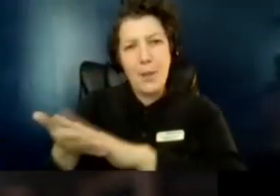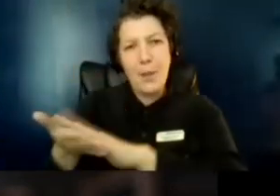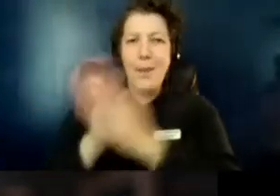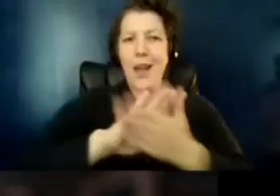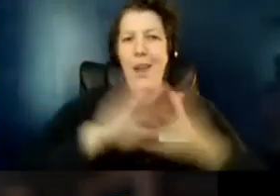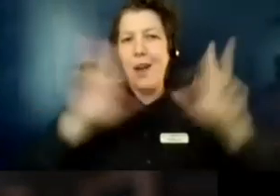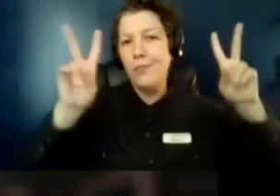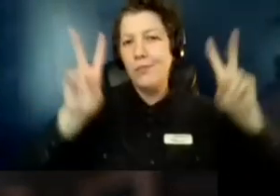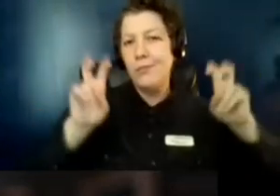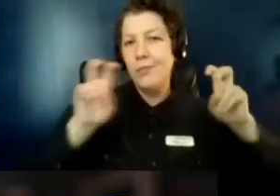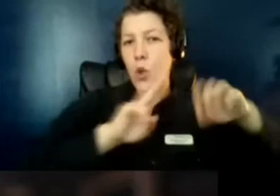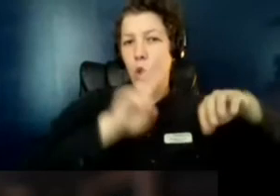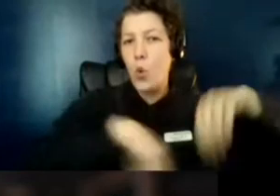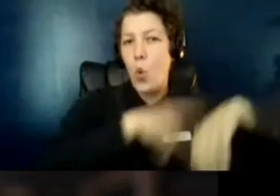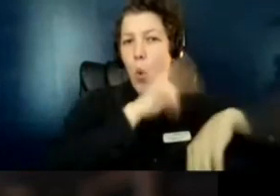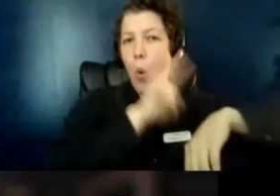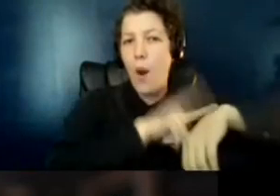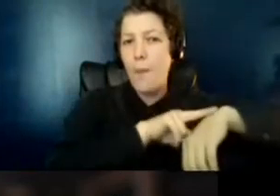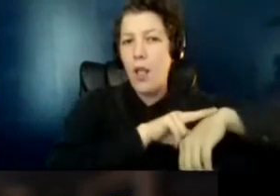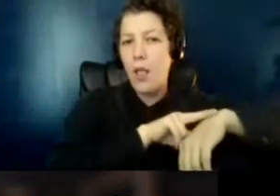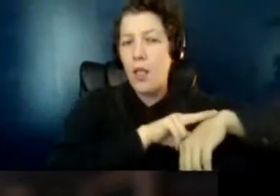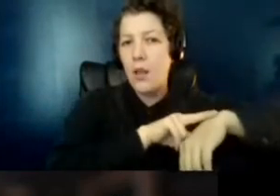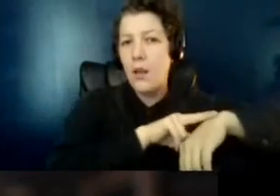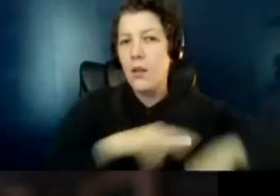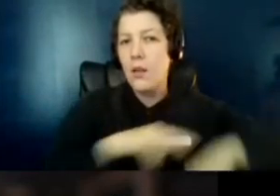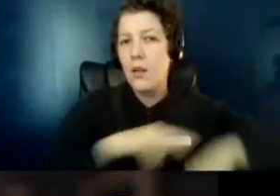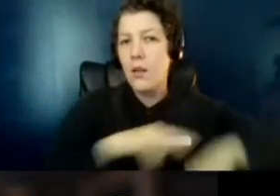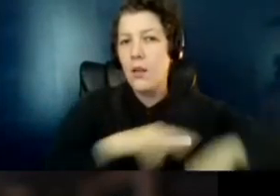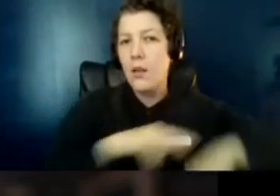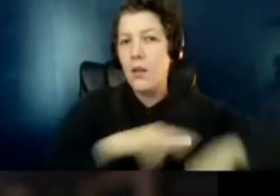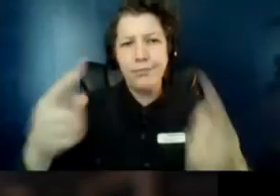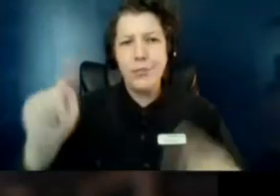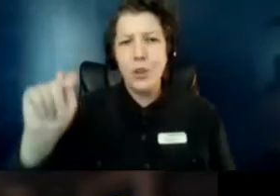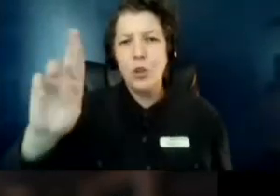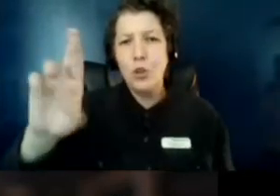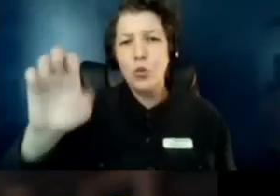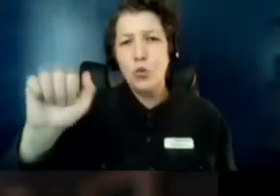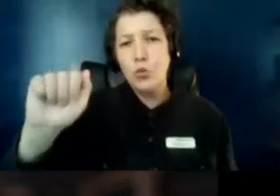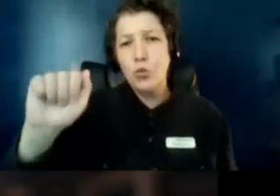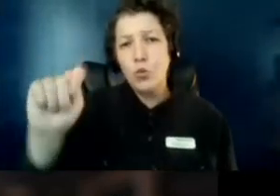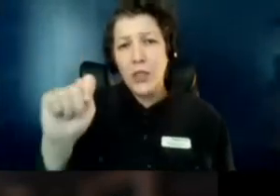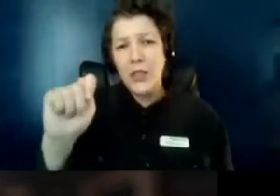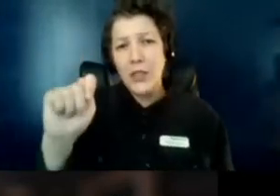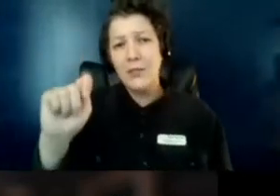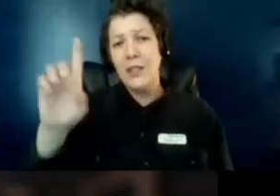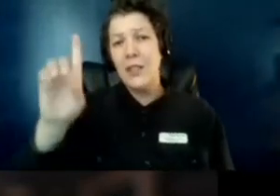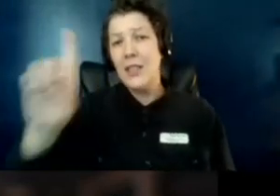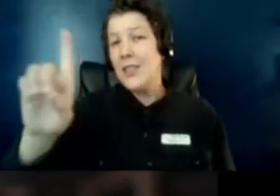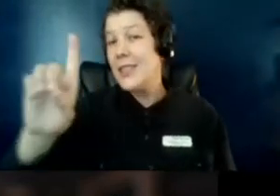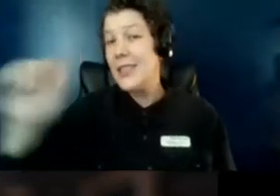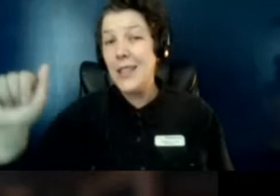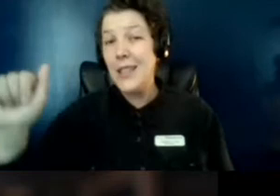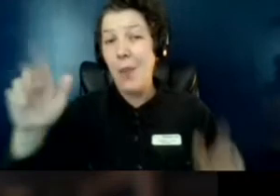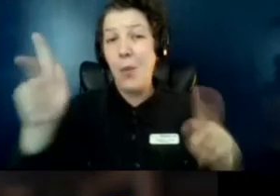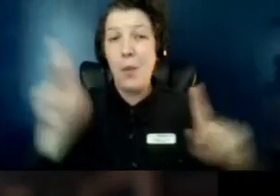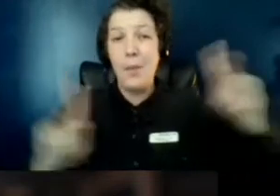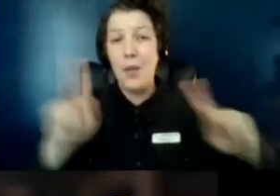treating people who are disabled as if they're somehow sick, if they somehow have a medical